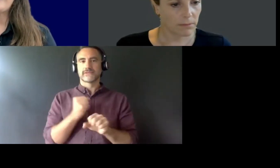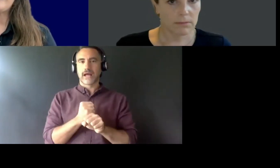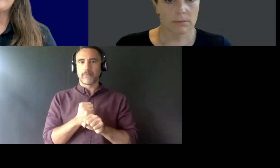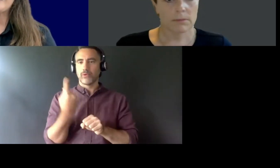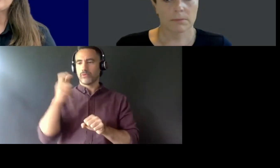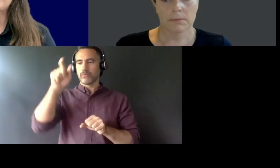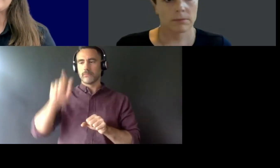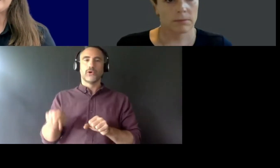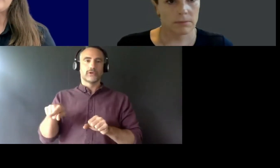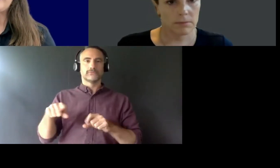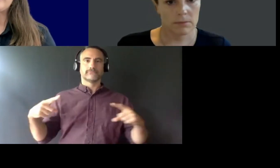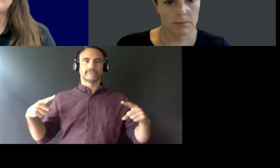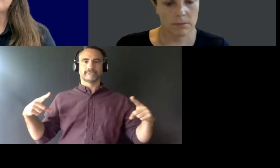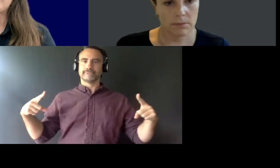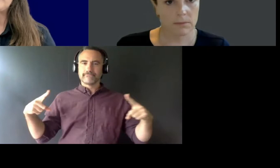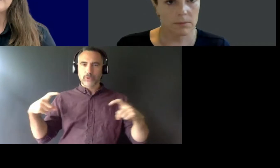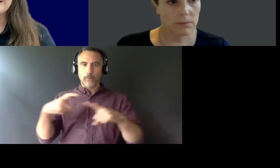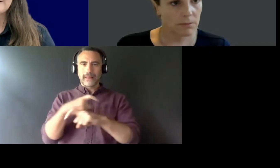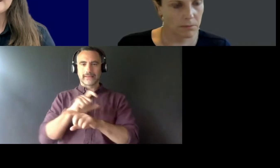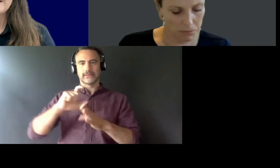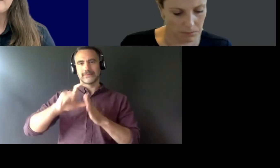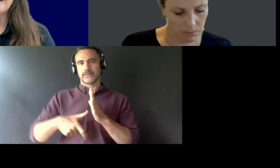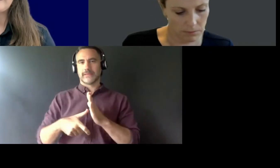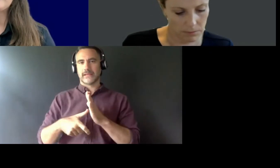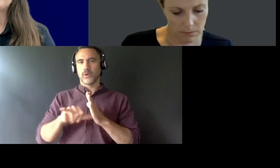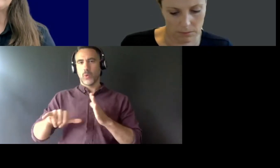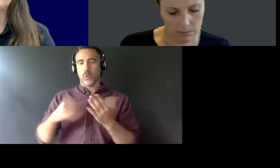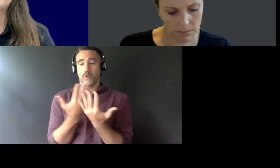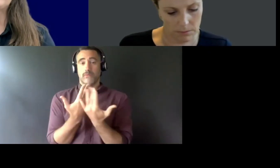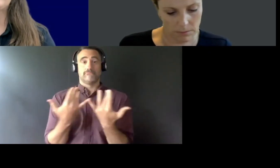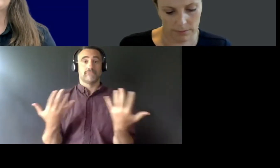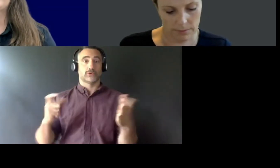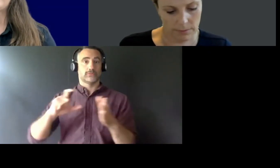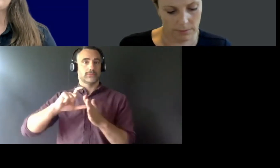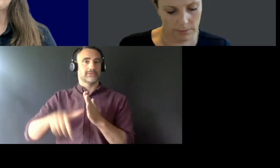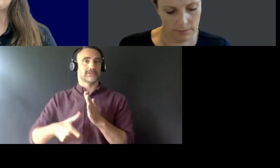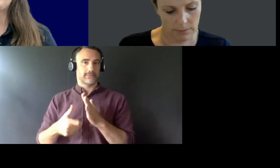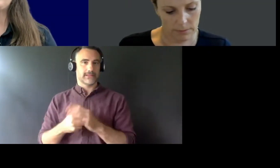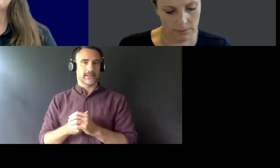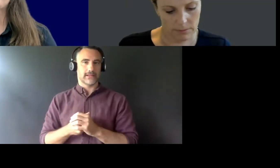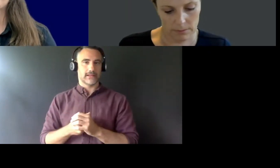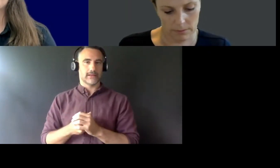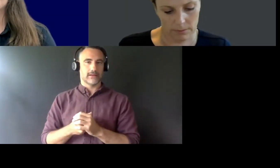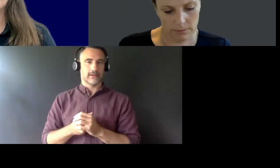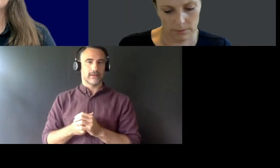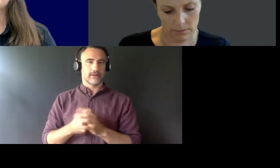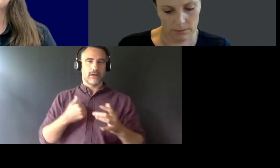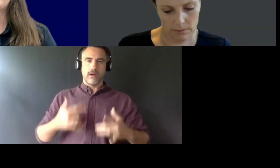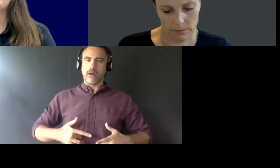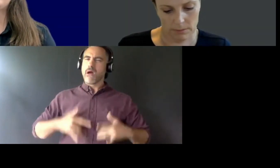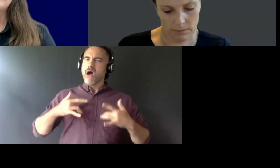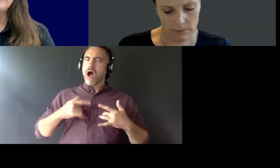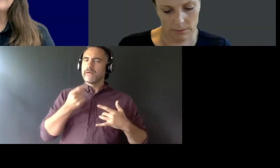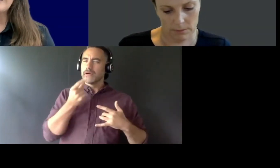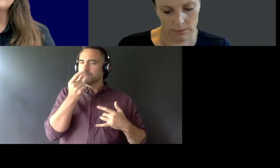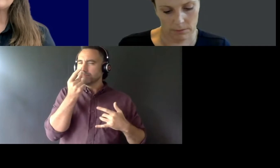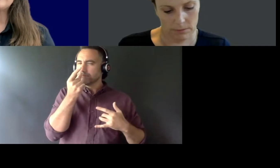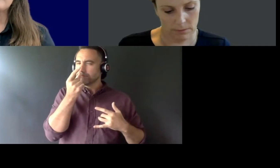that actually keeping those prompts in the template will help you relook at some of your